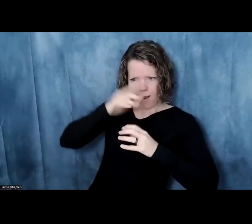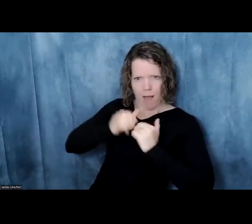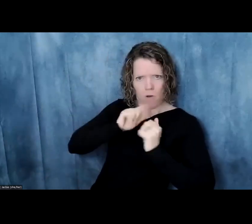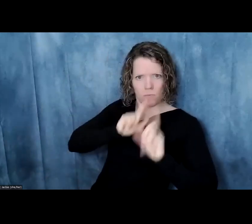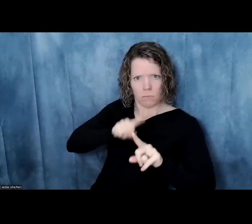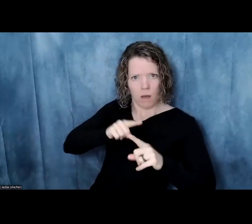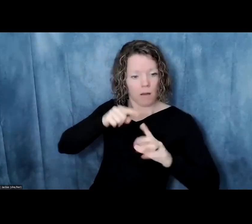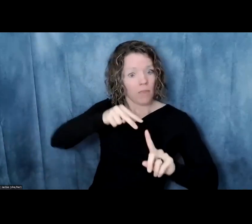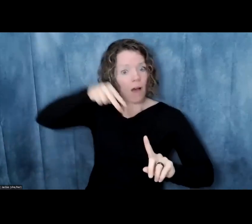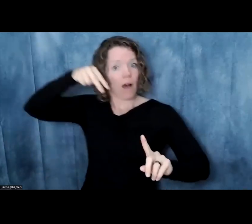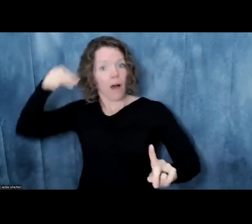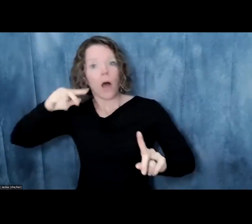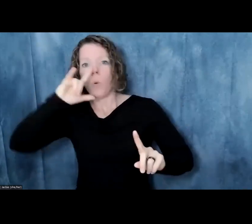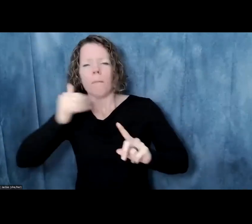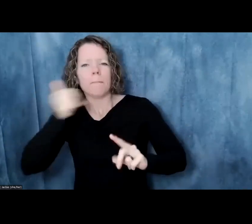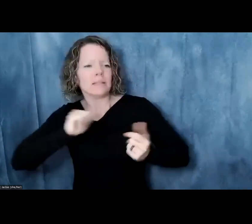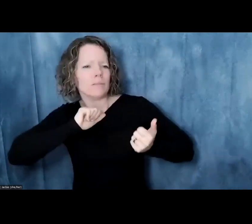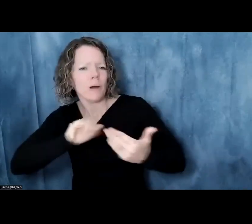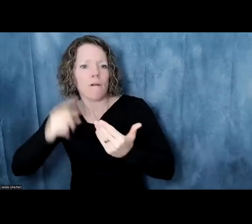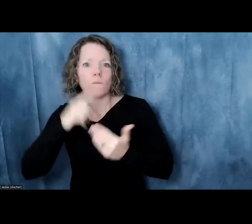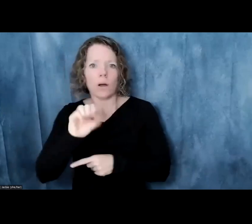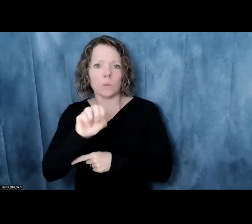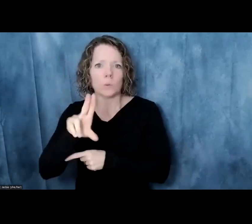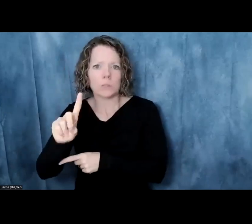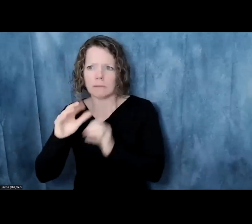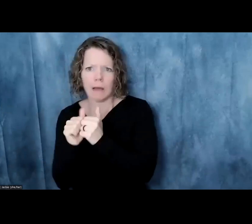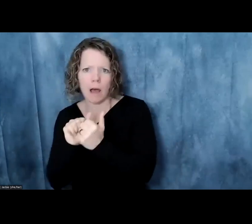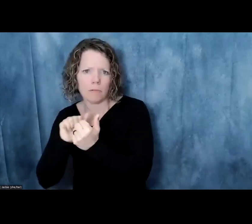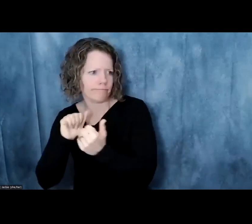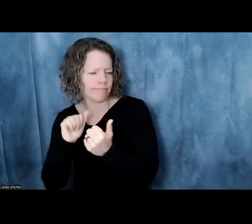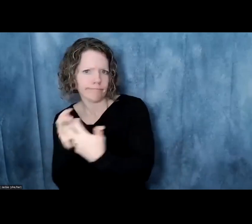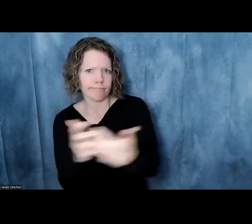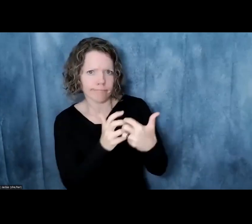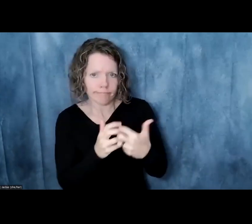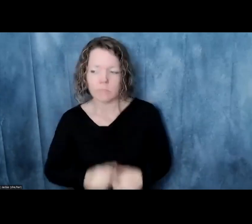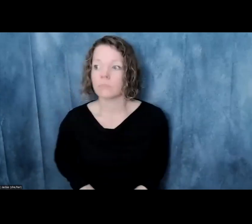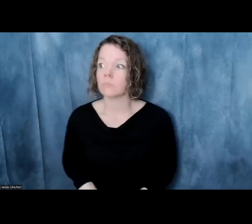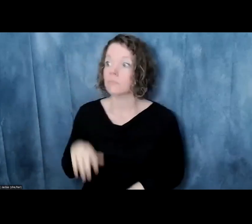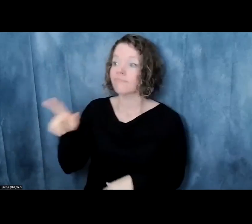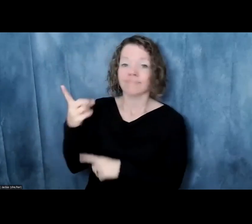of substance use disorder. Dr. Evins is an internationally recognized researcher who has made